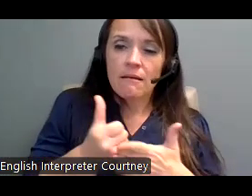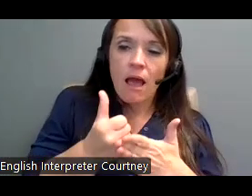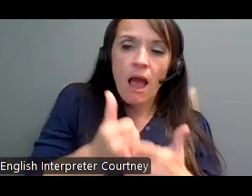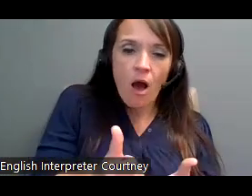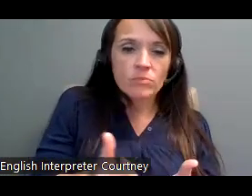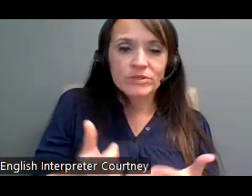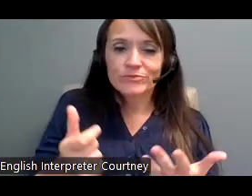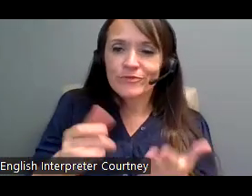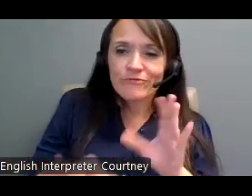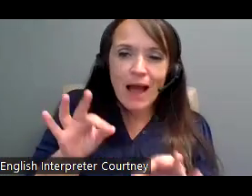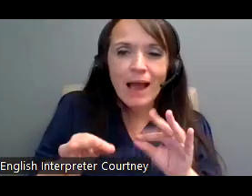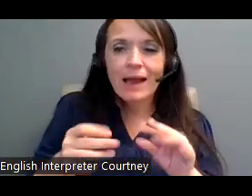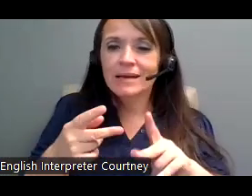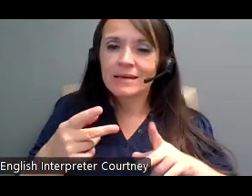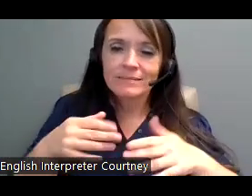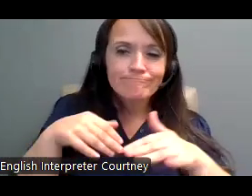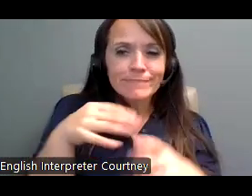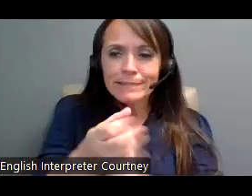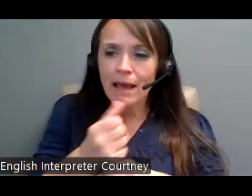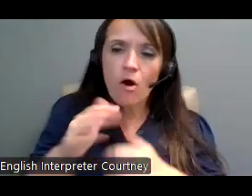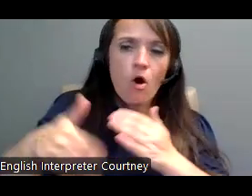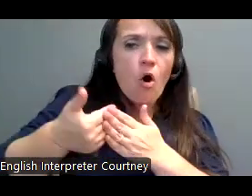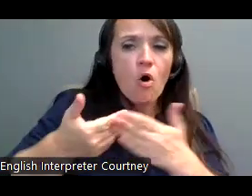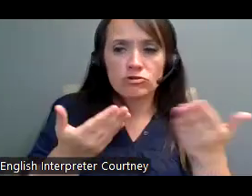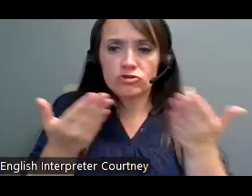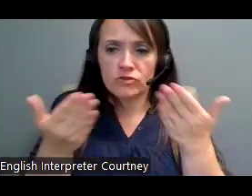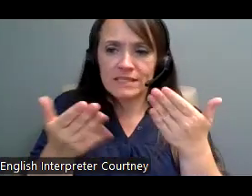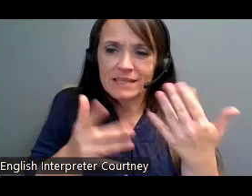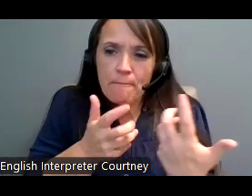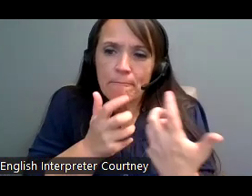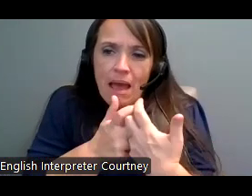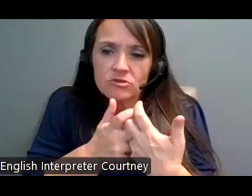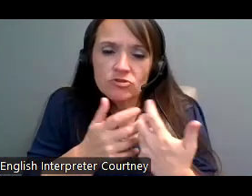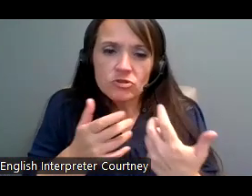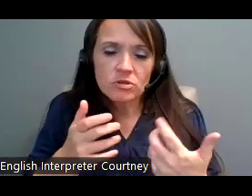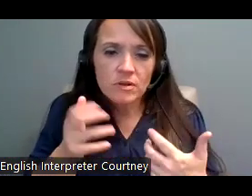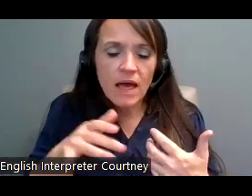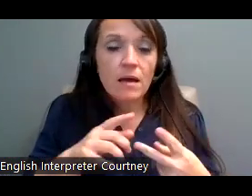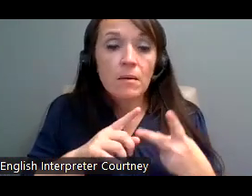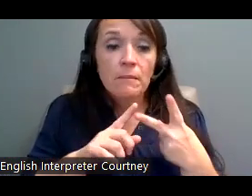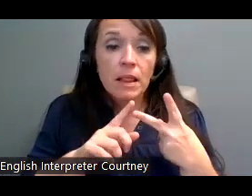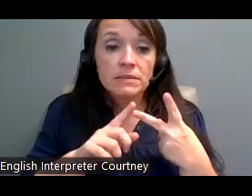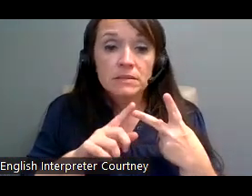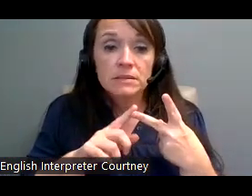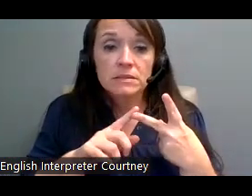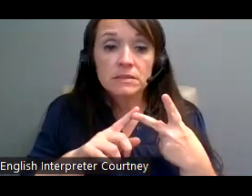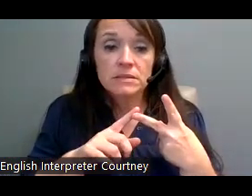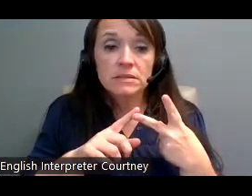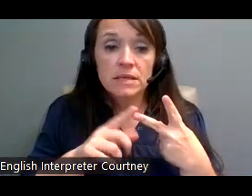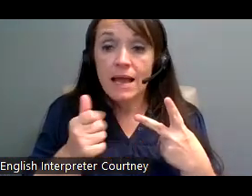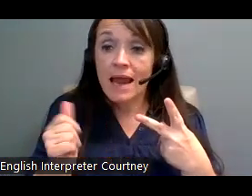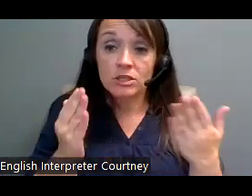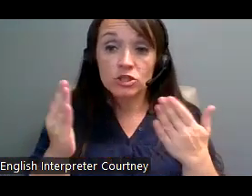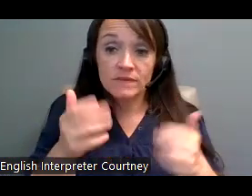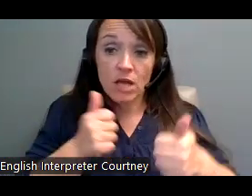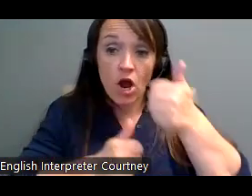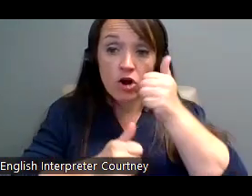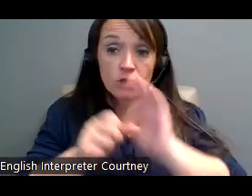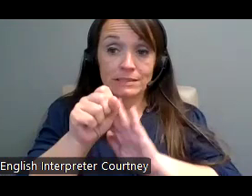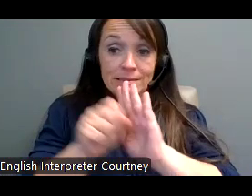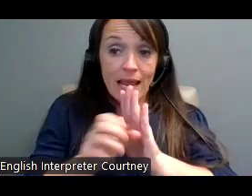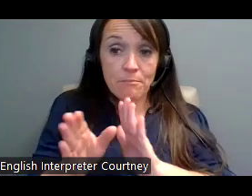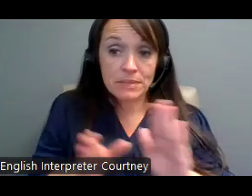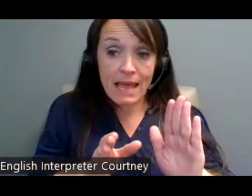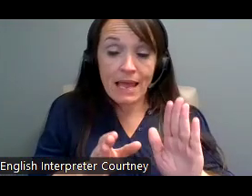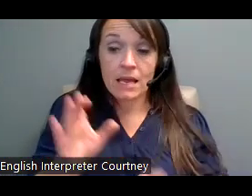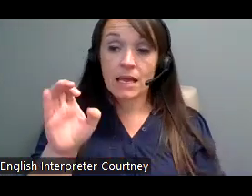are assess for. We also assist with services that are funded through state plan or EPSDT and other